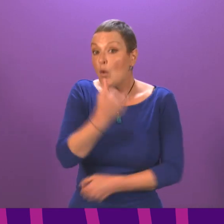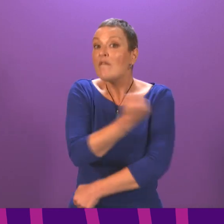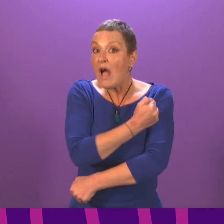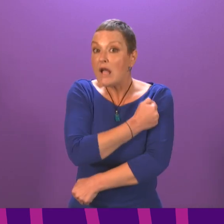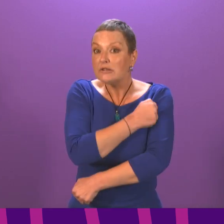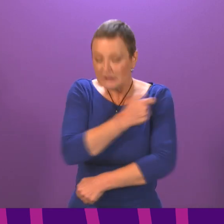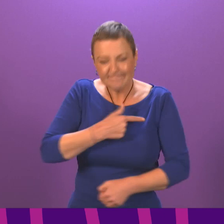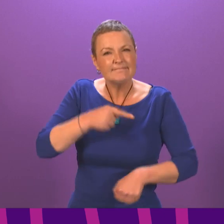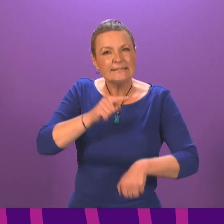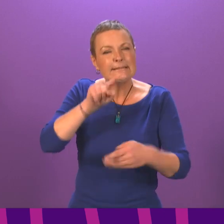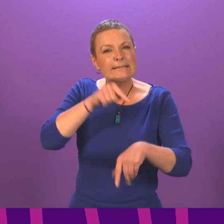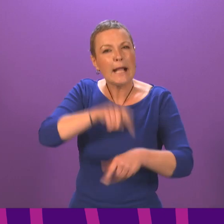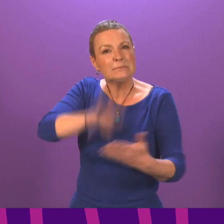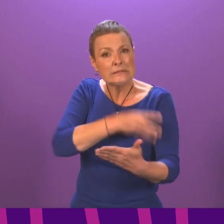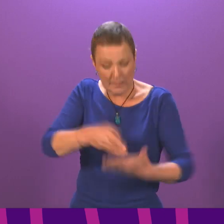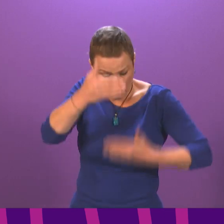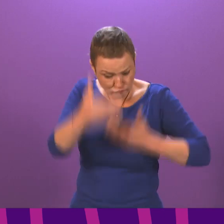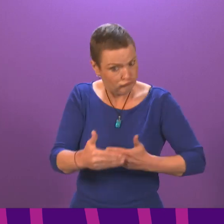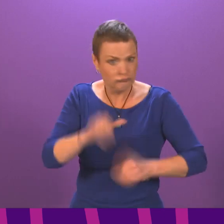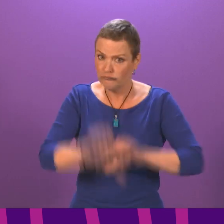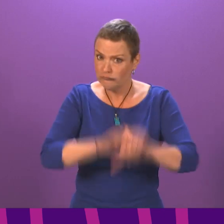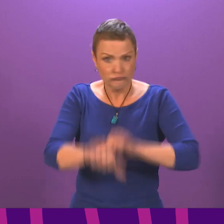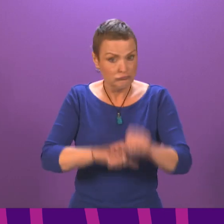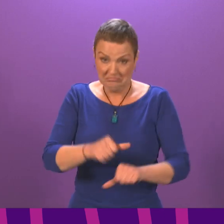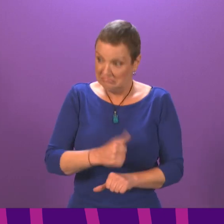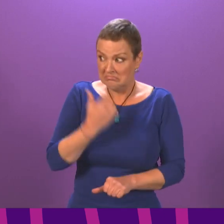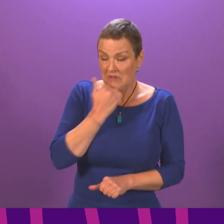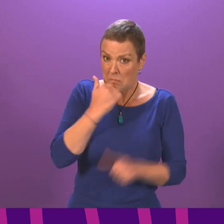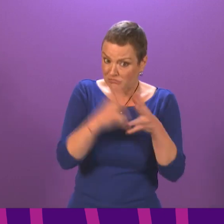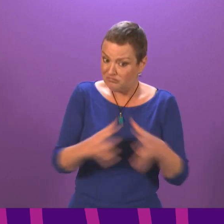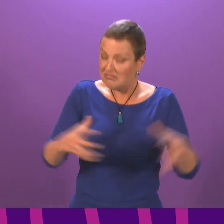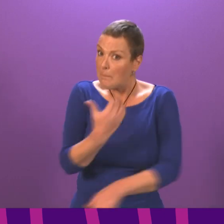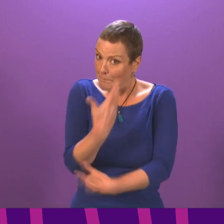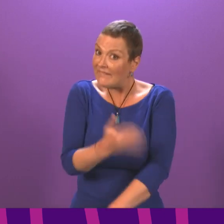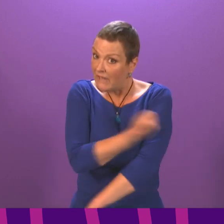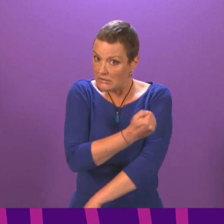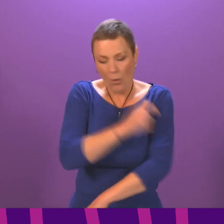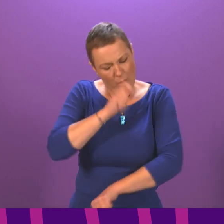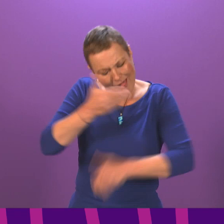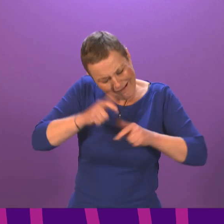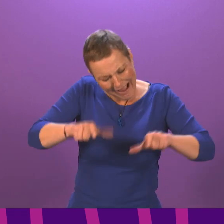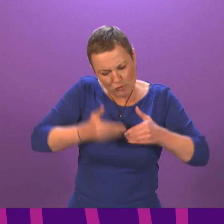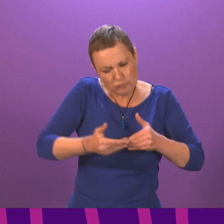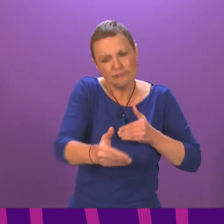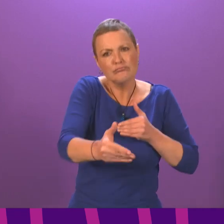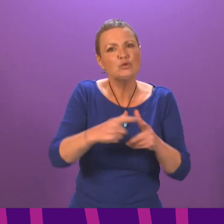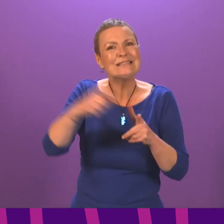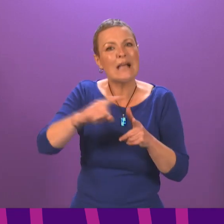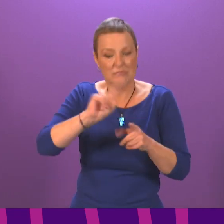progressing well; significant numbers of people have been vaccinated and that will continue over the rest of this year and into next.